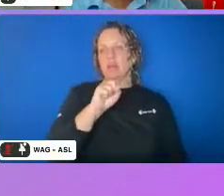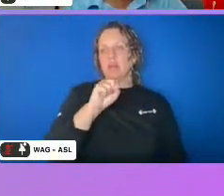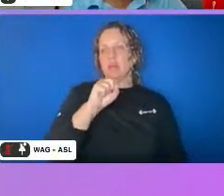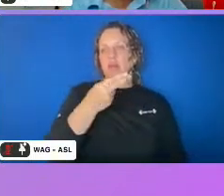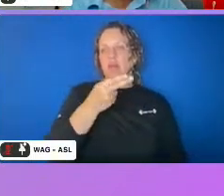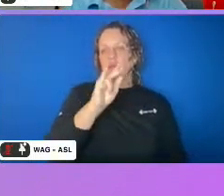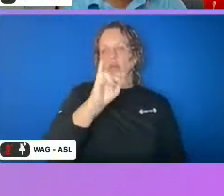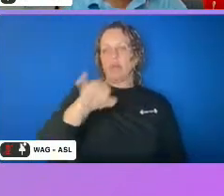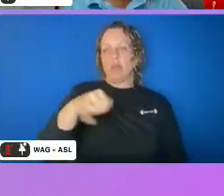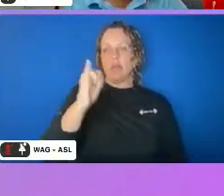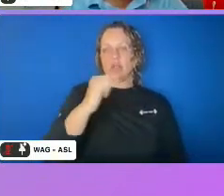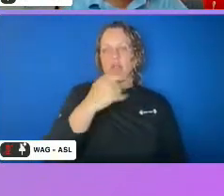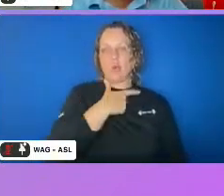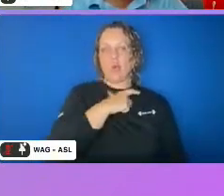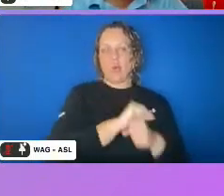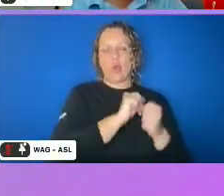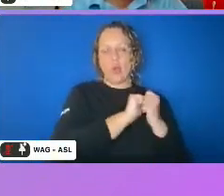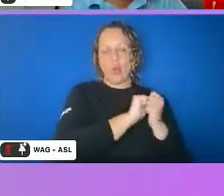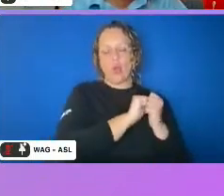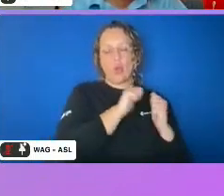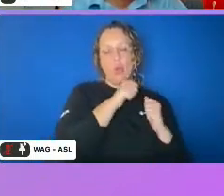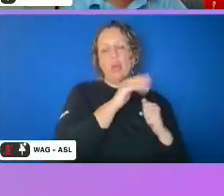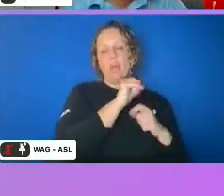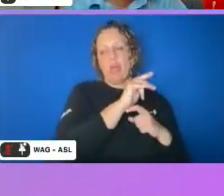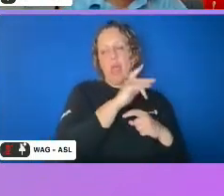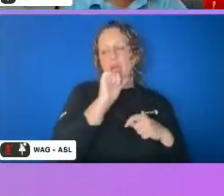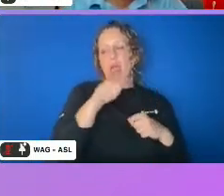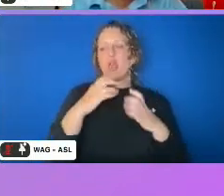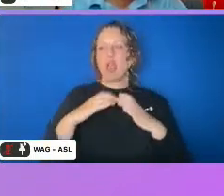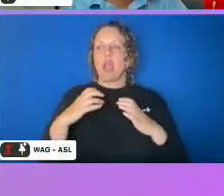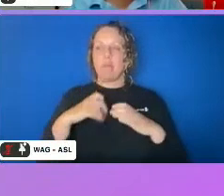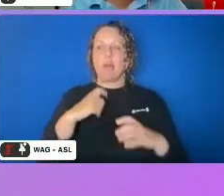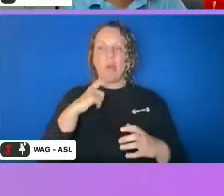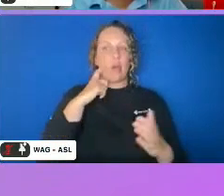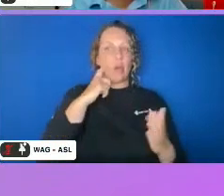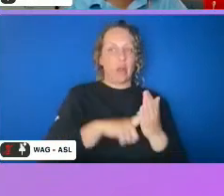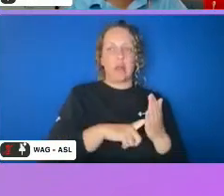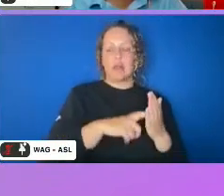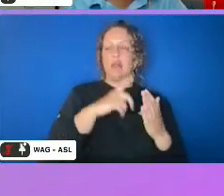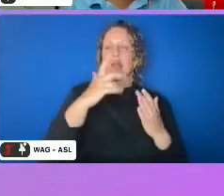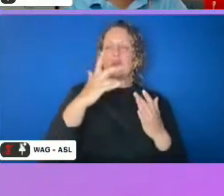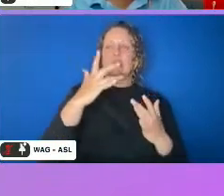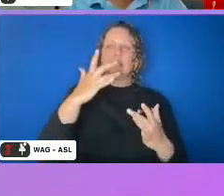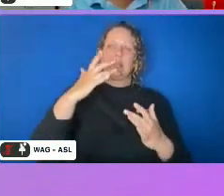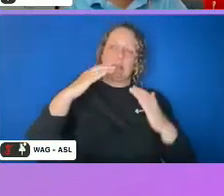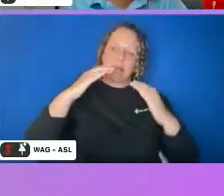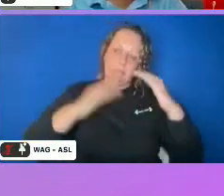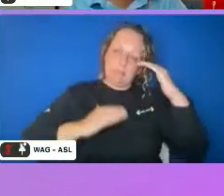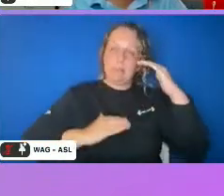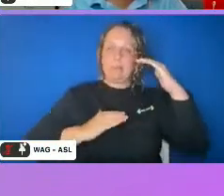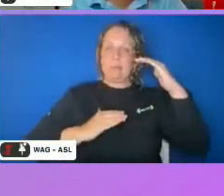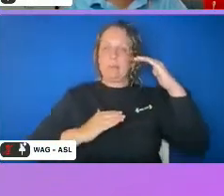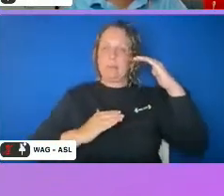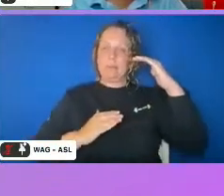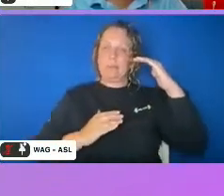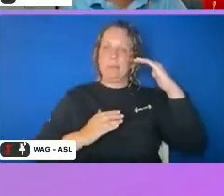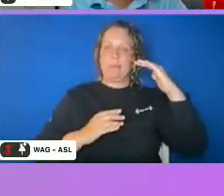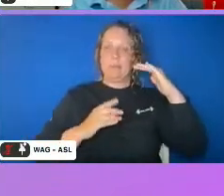among other customers, and we kept seeing this glaring gap in our reporting. So yeah, this isn't, you know,